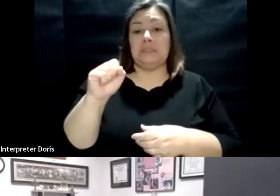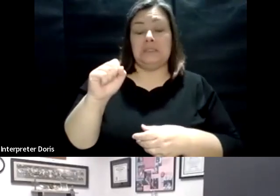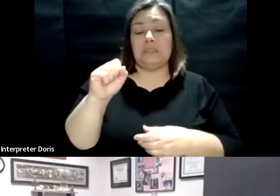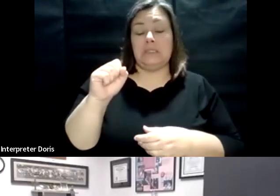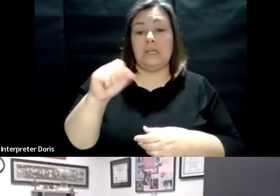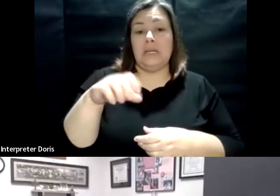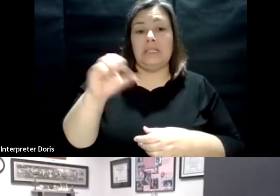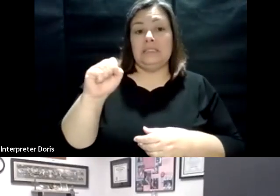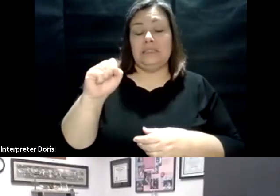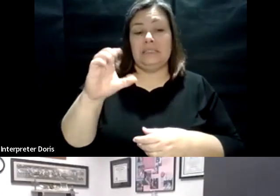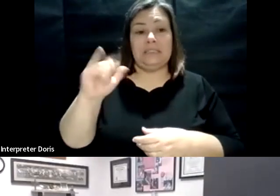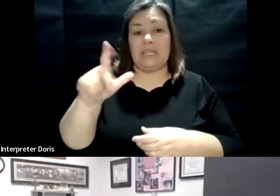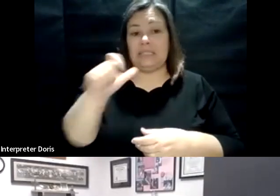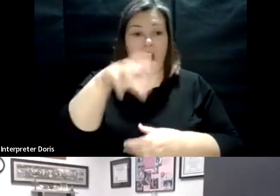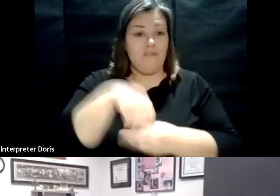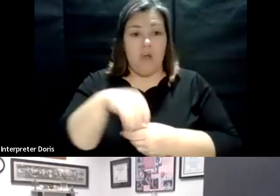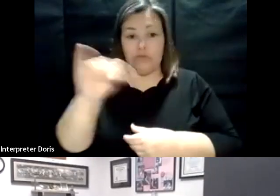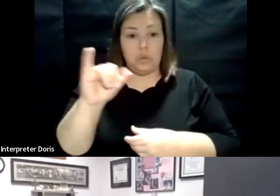But quite honestly until I heard about this I want to say probably back in May of 2022, I wasn't involved in. Don't! Don't feel like you should. I mean hopefully, people are starting to talk about this and understand this, but quite honestly, and until I heard about this, I want to say, probably back in May of 2022 I wasn't involved in it the kansas silk wasn't involved in